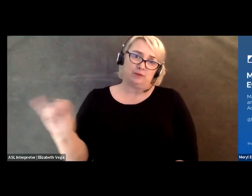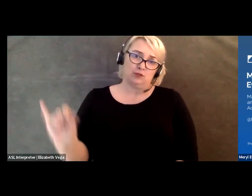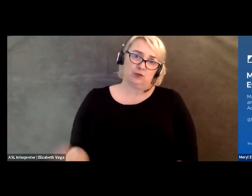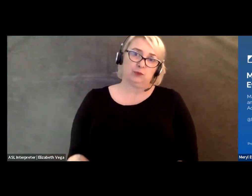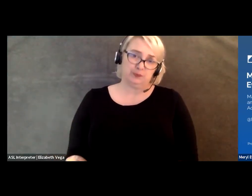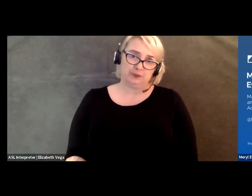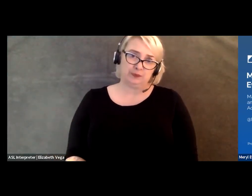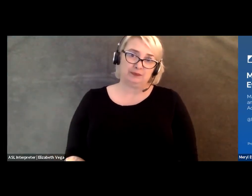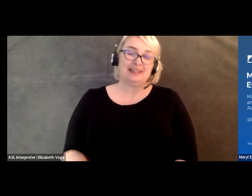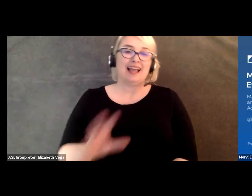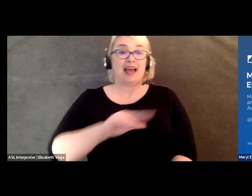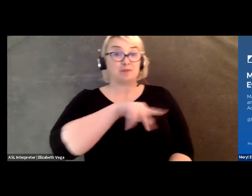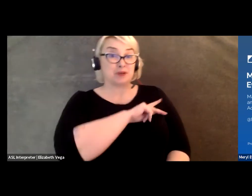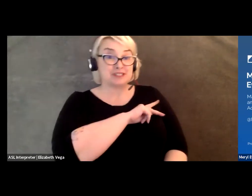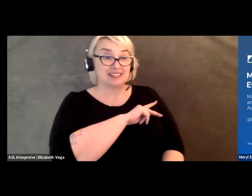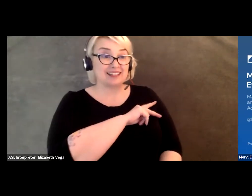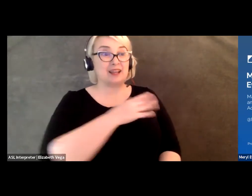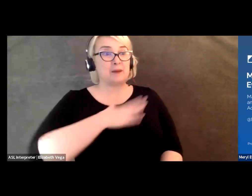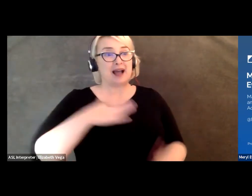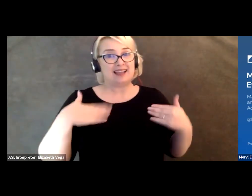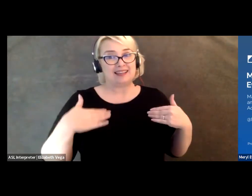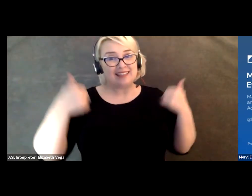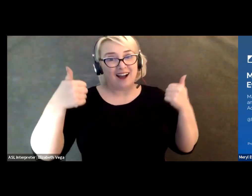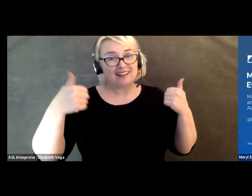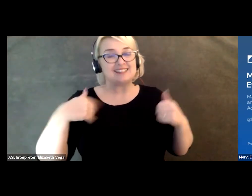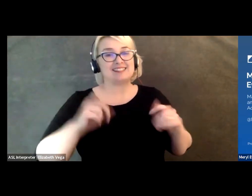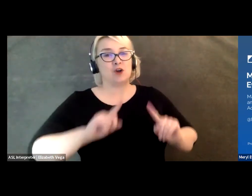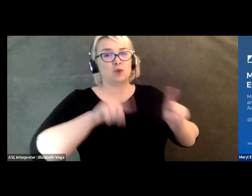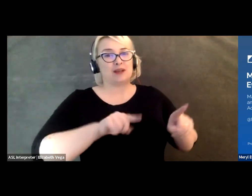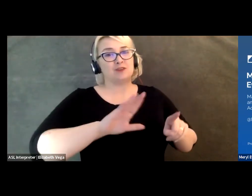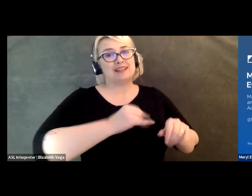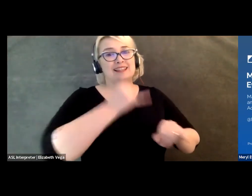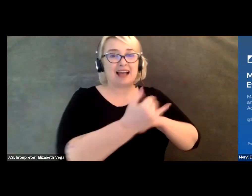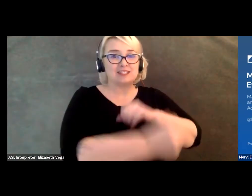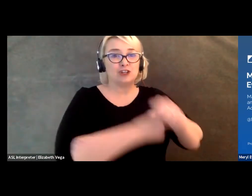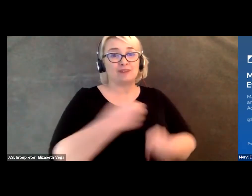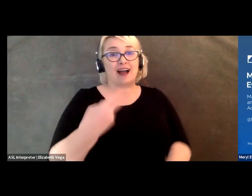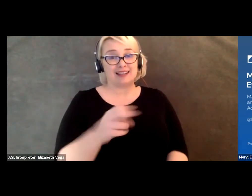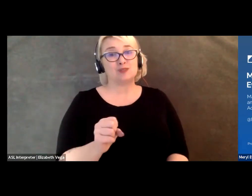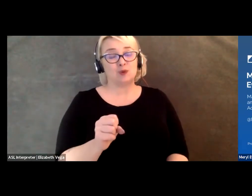On a personal note, my youngest attended his last year of high school on the second